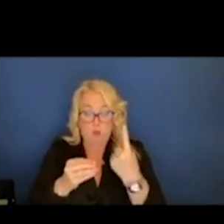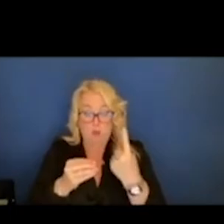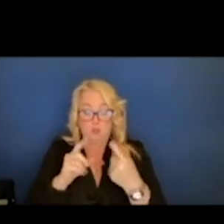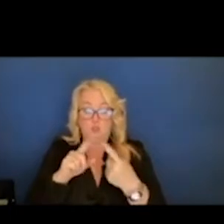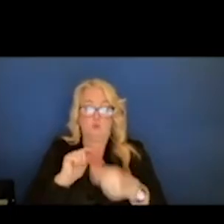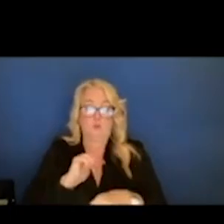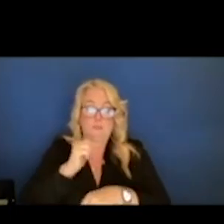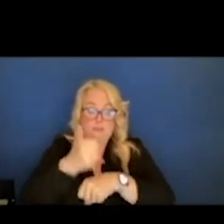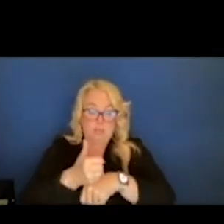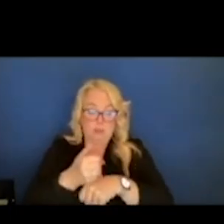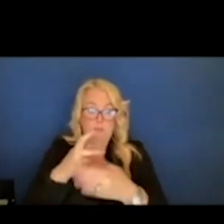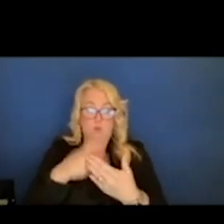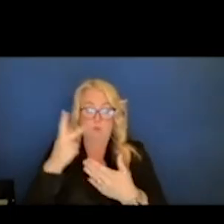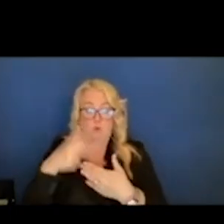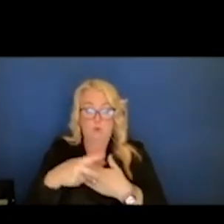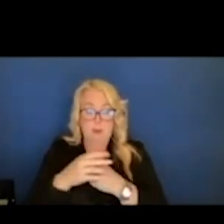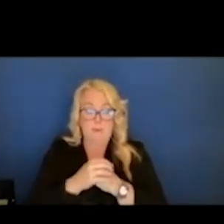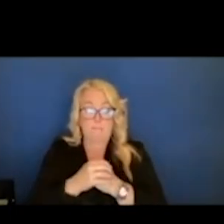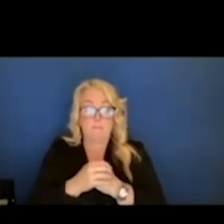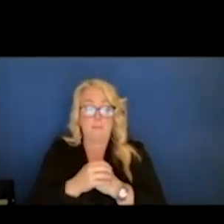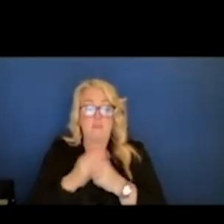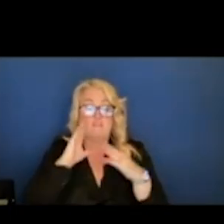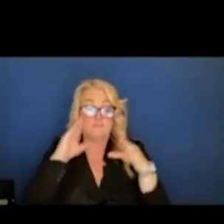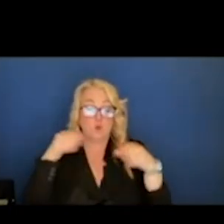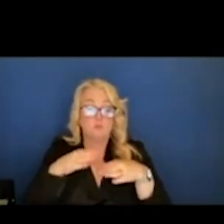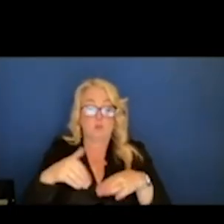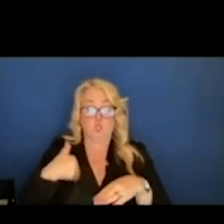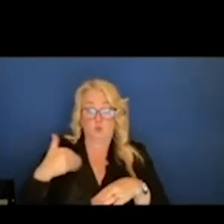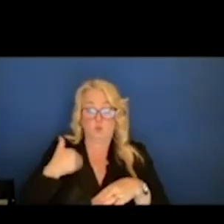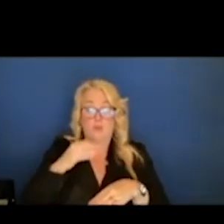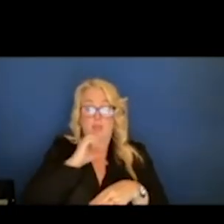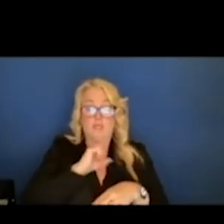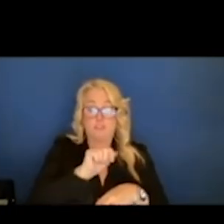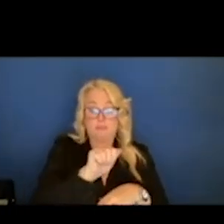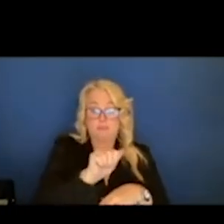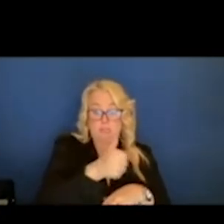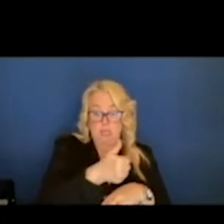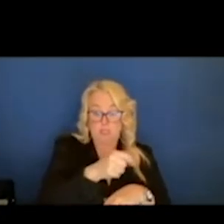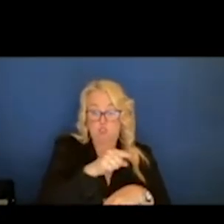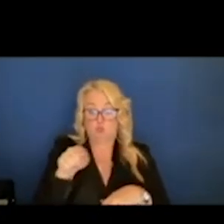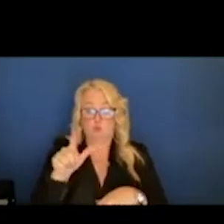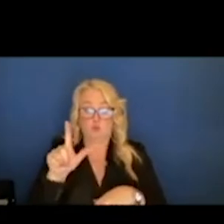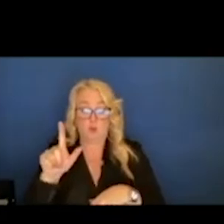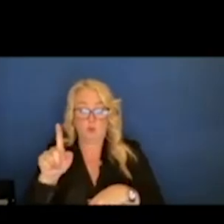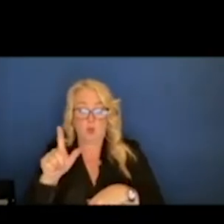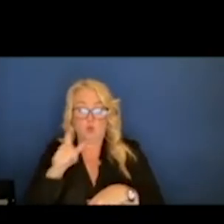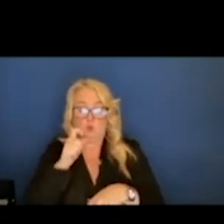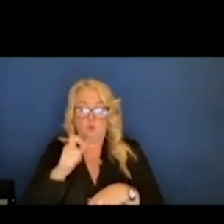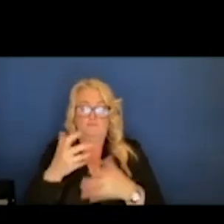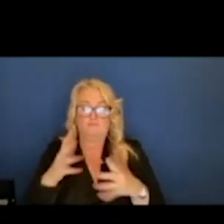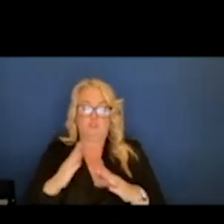the Pathways to Partnership Program, focusing on youth ages 10 through 21 who experience a barrier